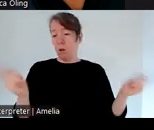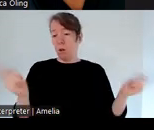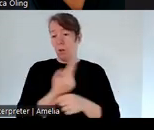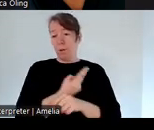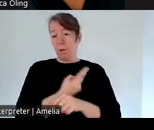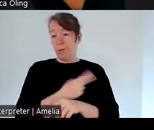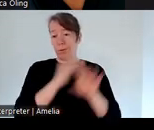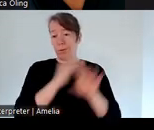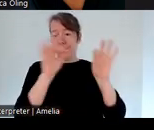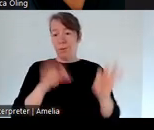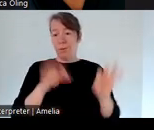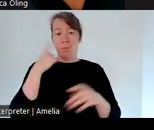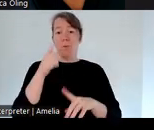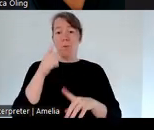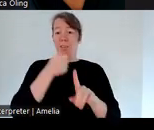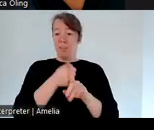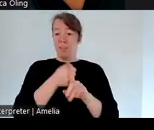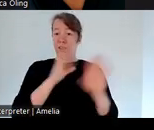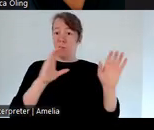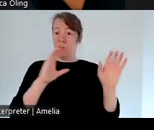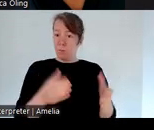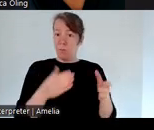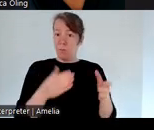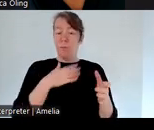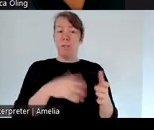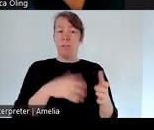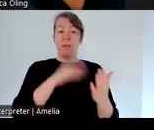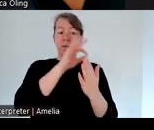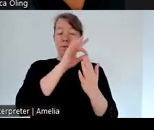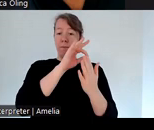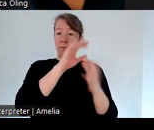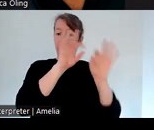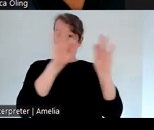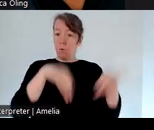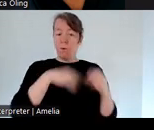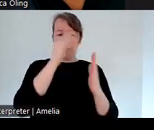But for this group, they were forms that you submitted and then they were shared with everyone.